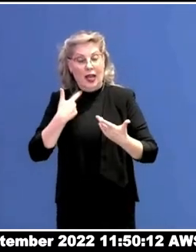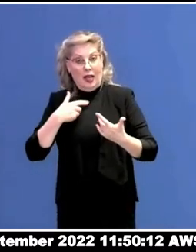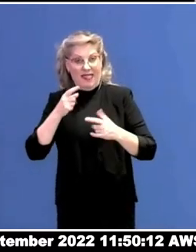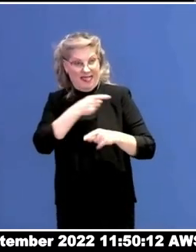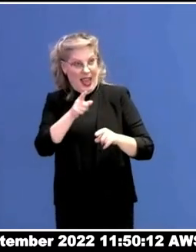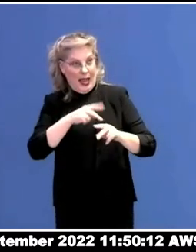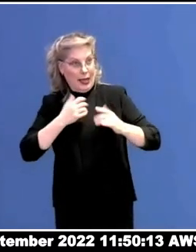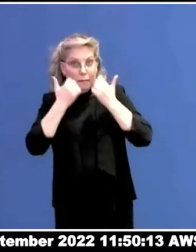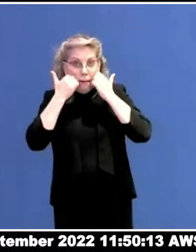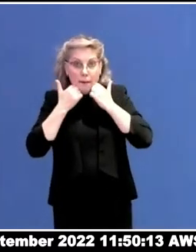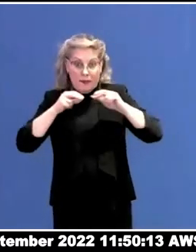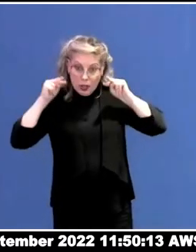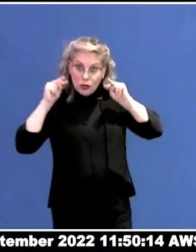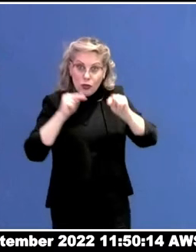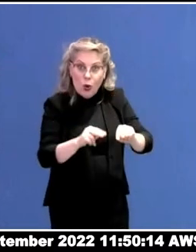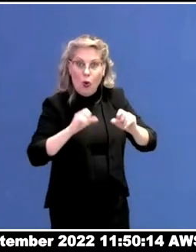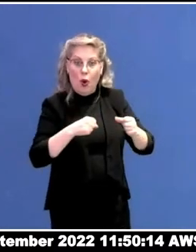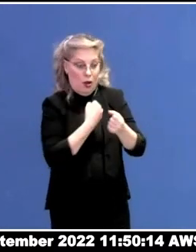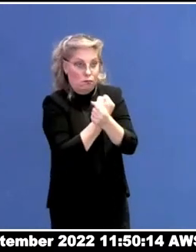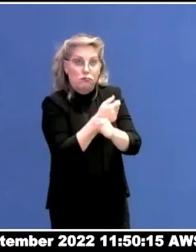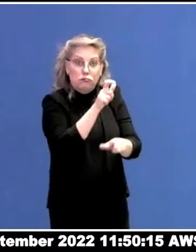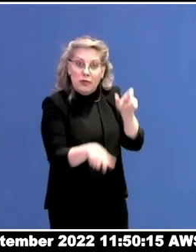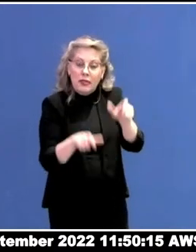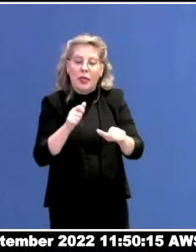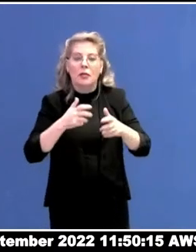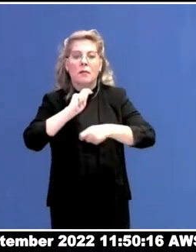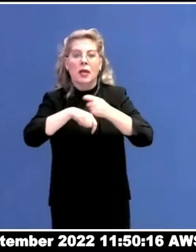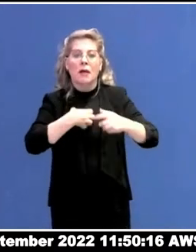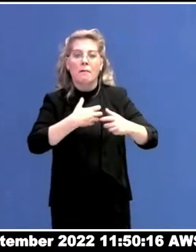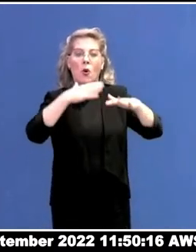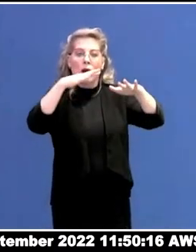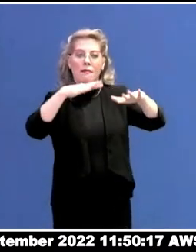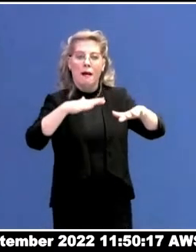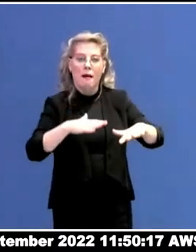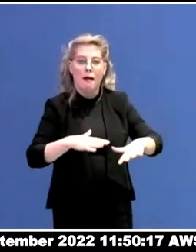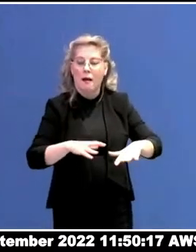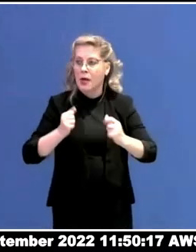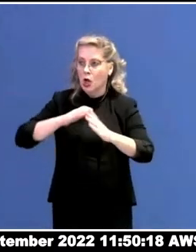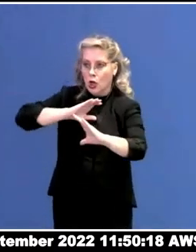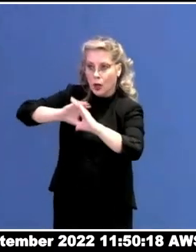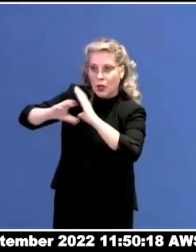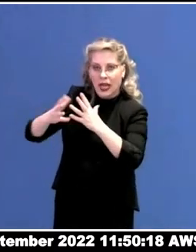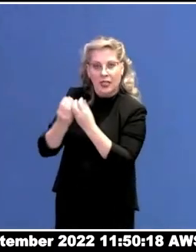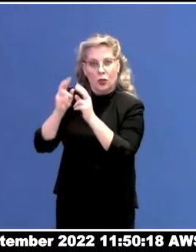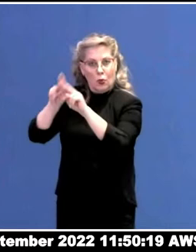So, the respect was there. Everything is all about education. People need to be educated in terms of ways of working with Aboriginal people.